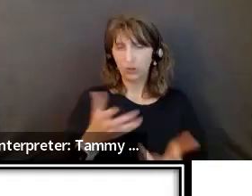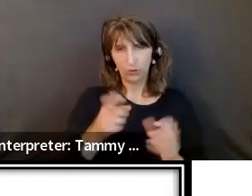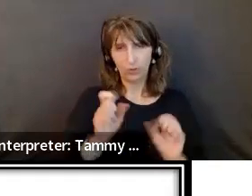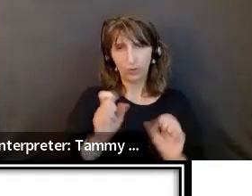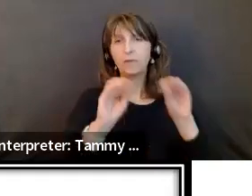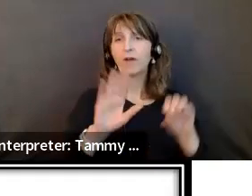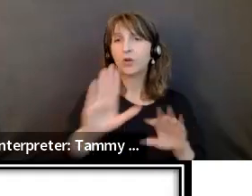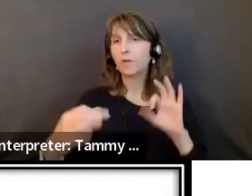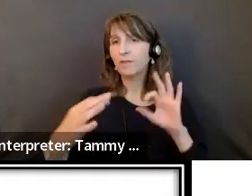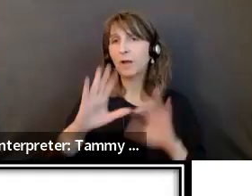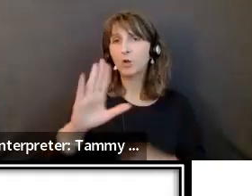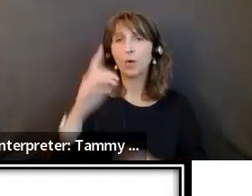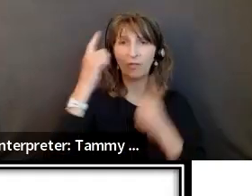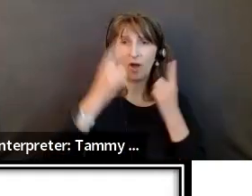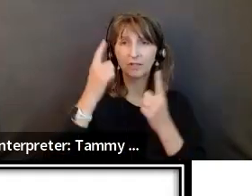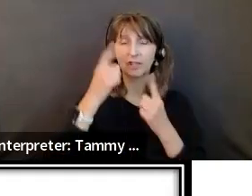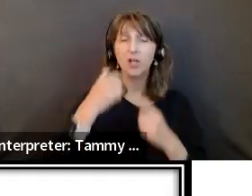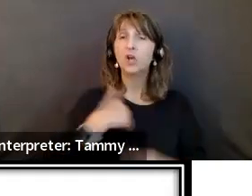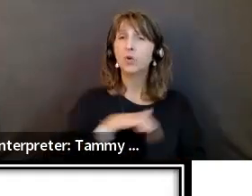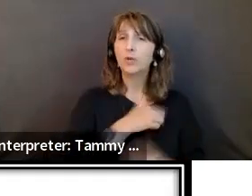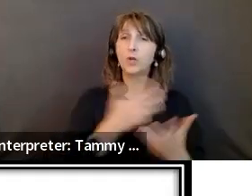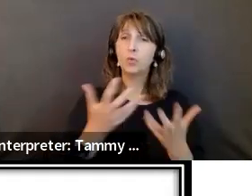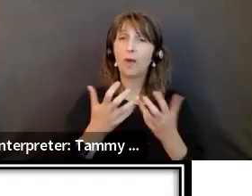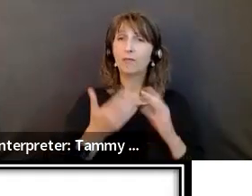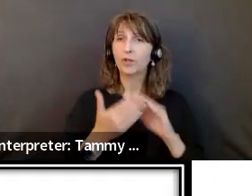So we always like the community to be able to be engaged and find this useful. So that will be coming up.